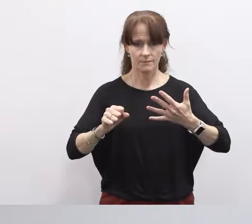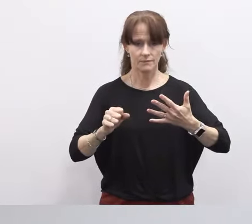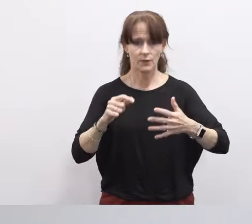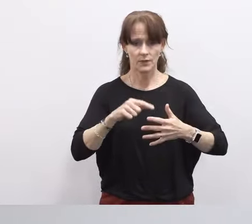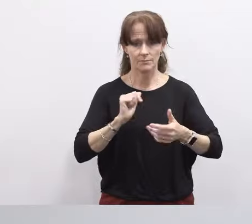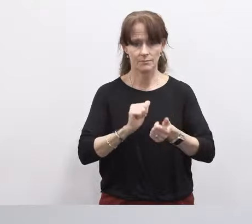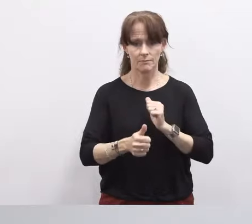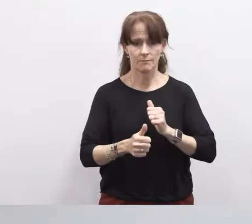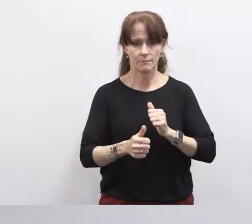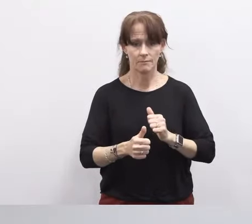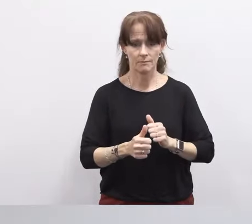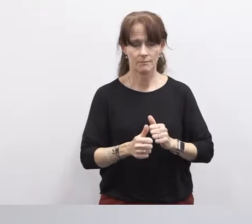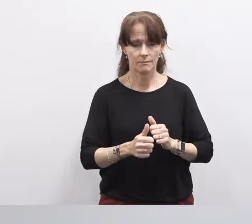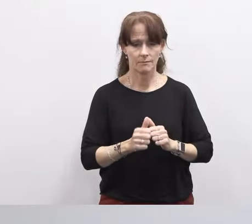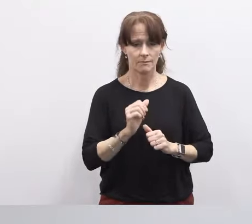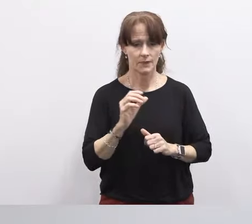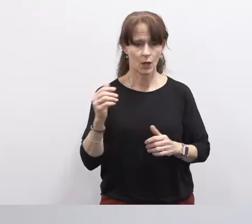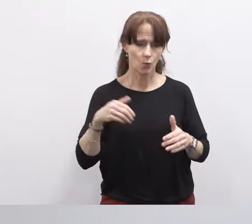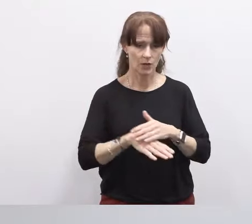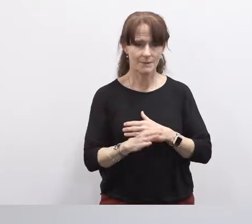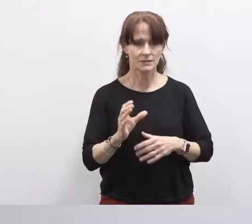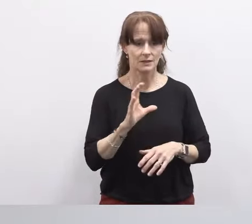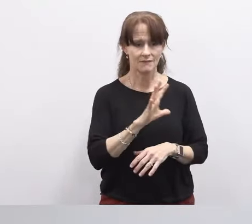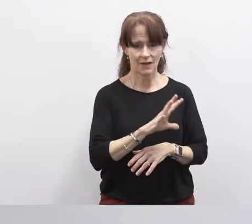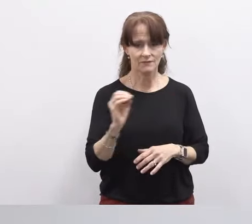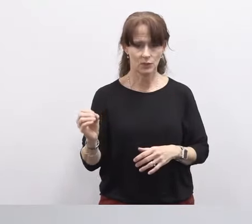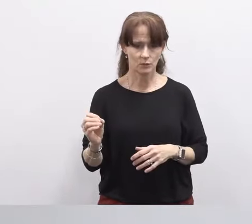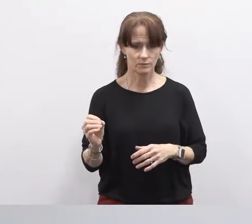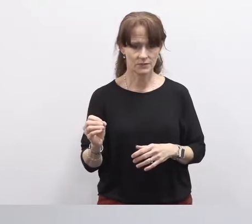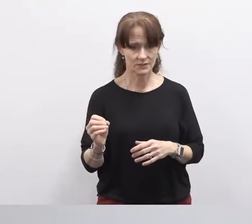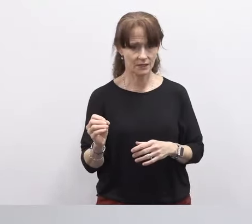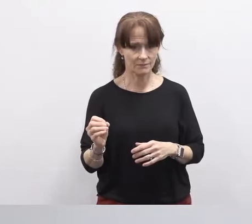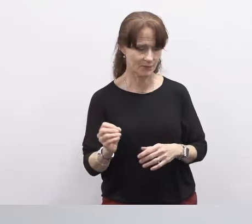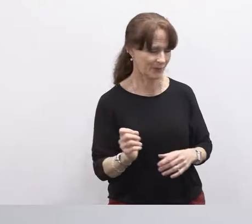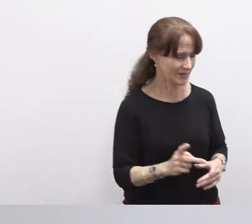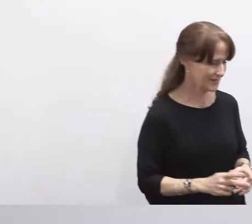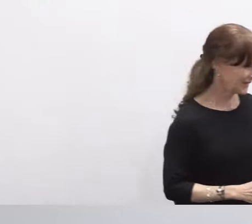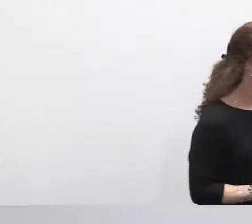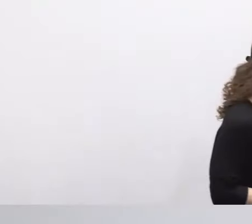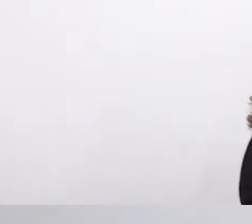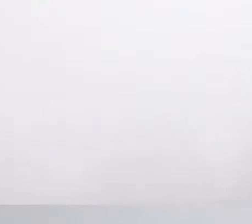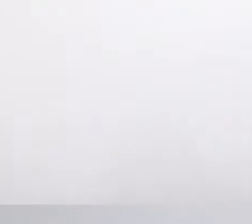so that item and readmission passes five, zero. Any other items, Dr. Baker?